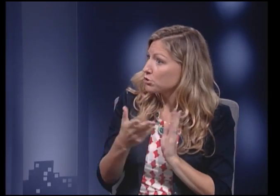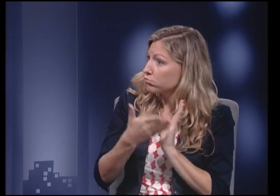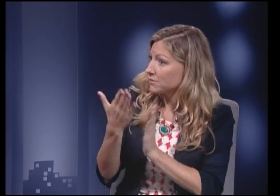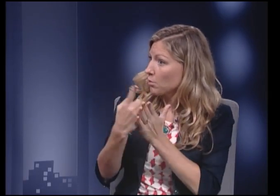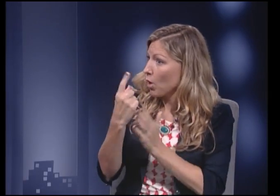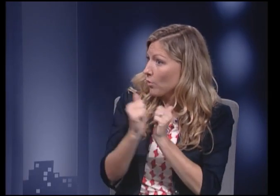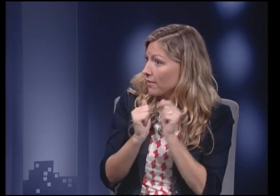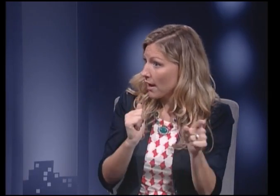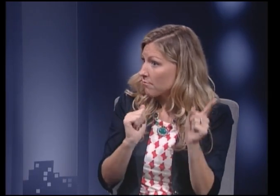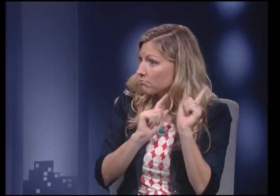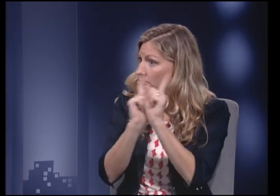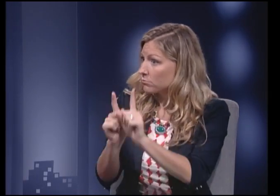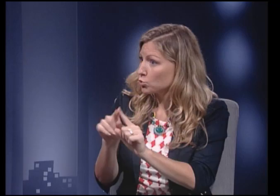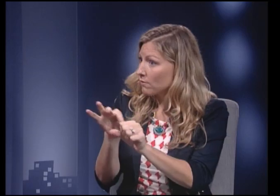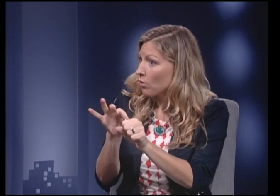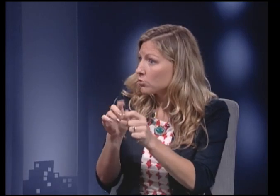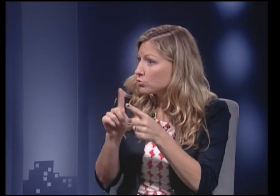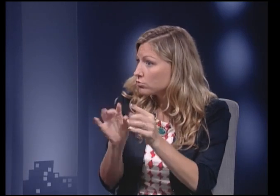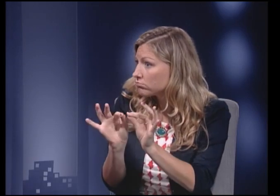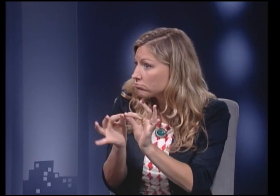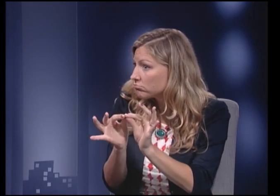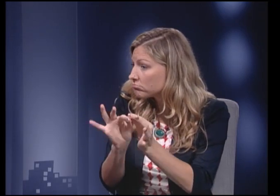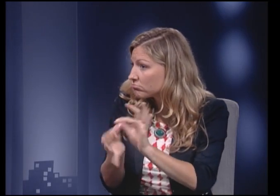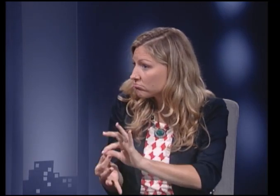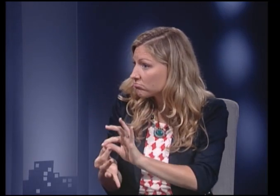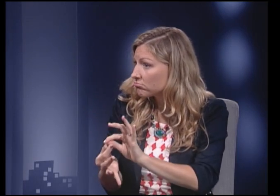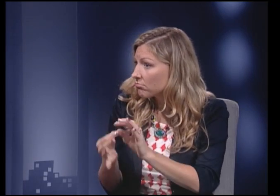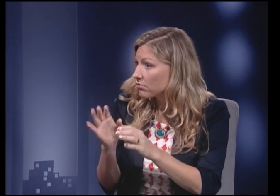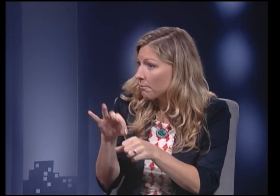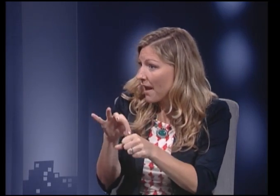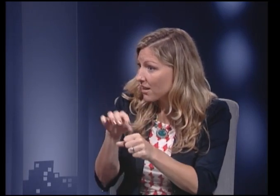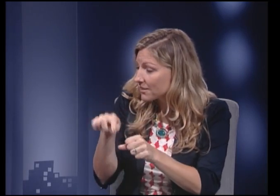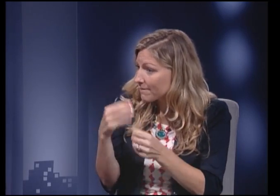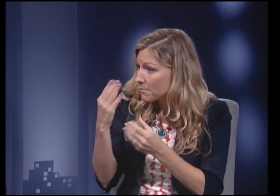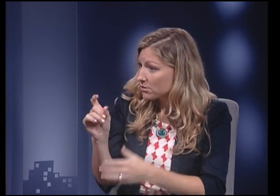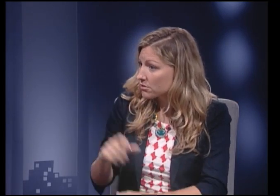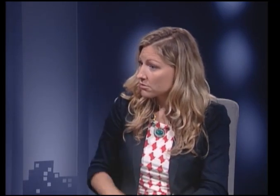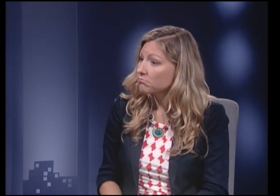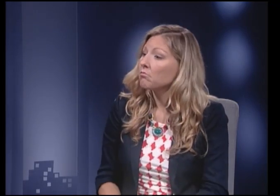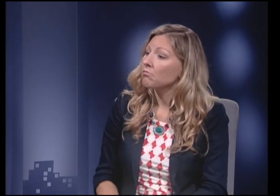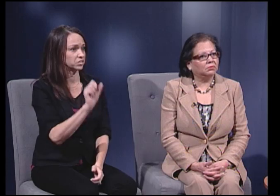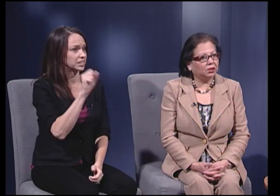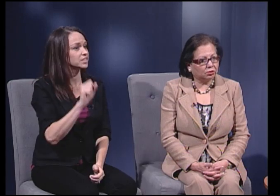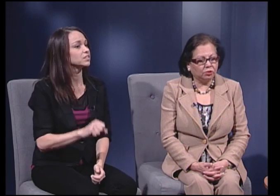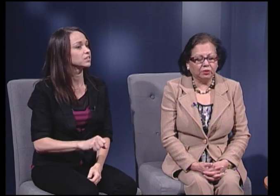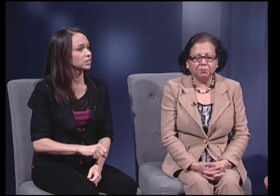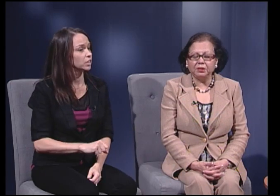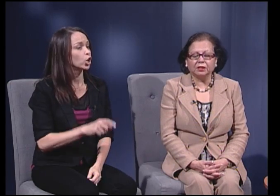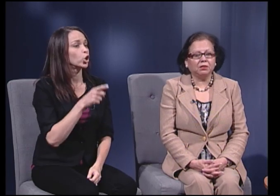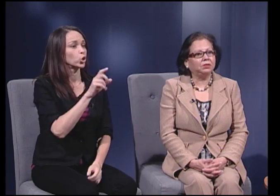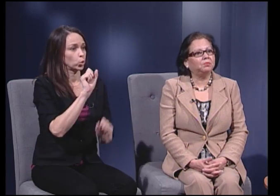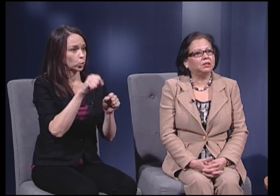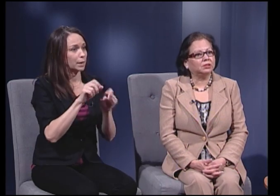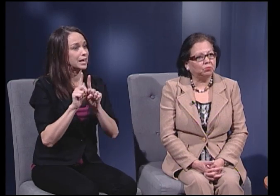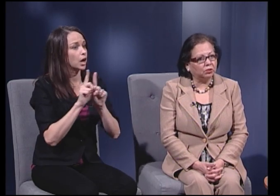Can a deaf person brings someone with them to interpret or? Yes. Yes, you can be accompanied by someone